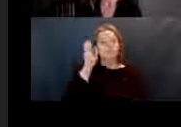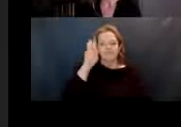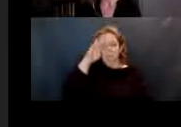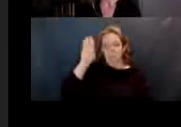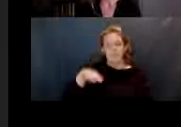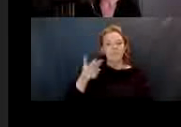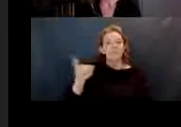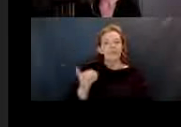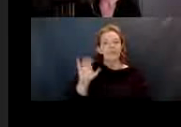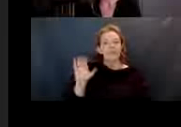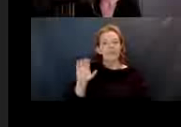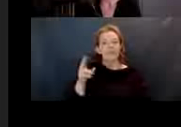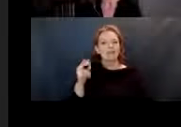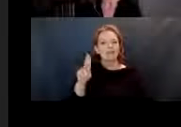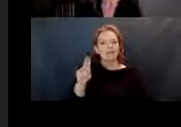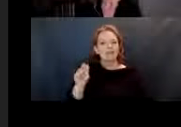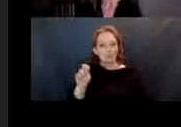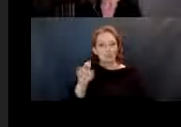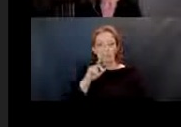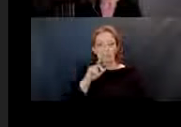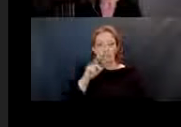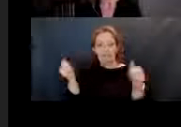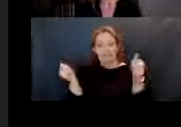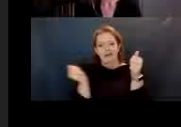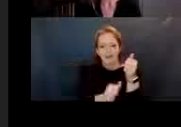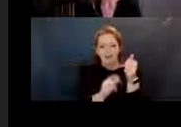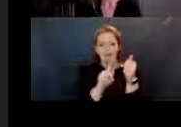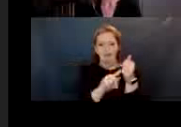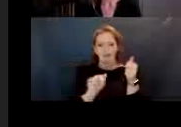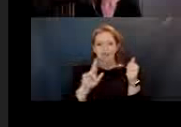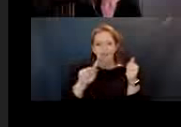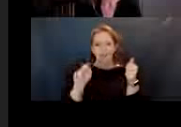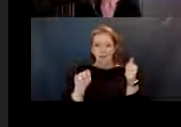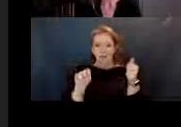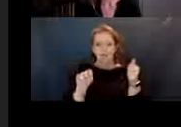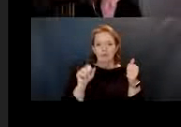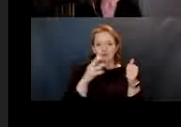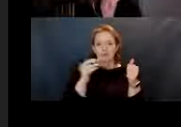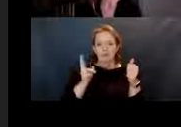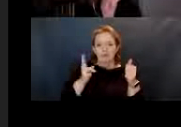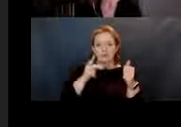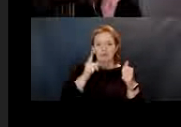Department, which offers many other services including public art, history programs, archives,